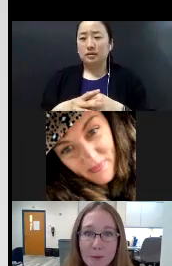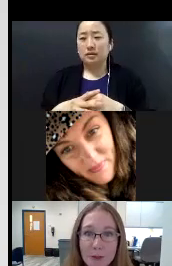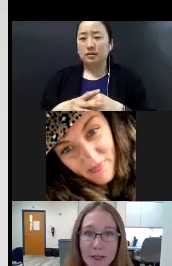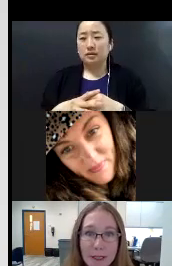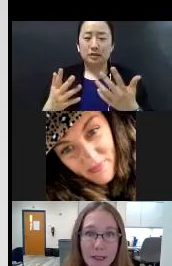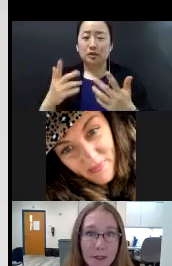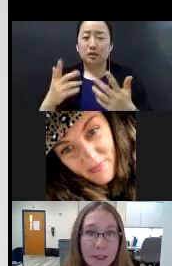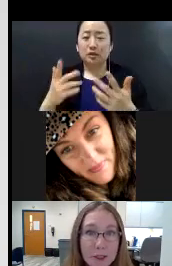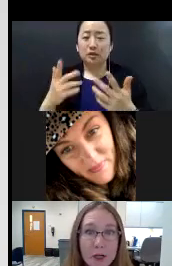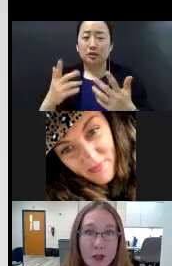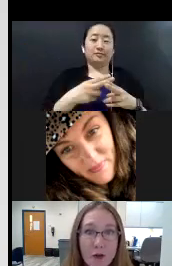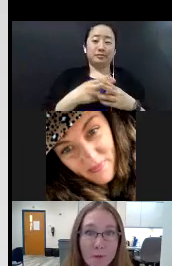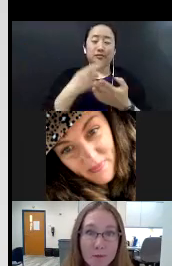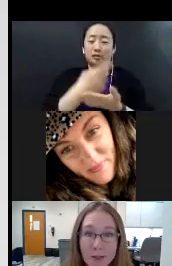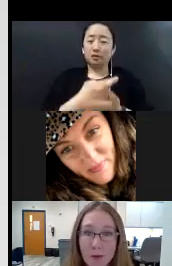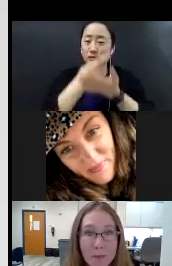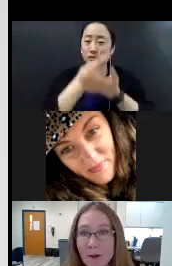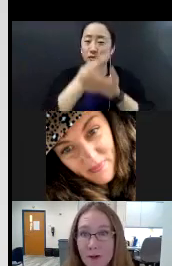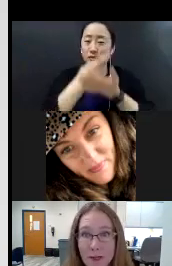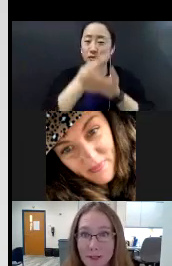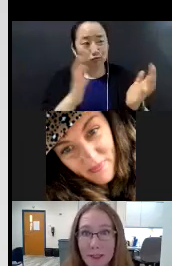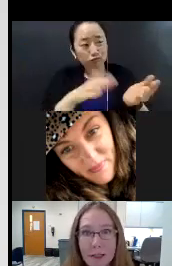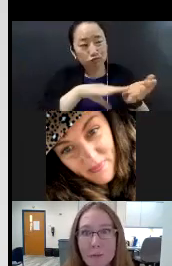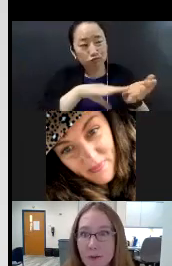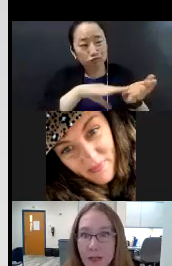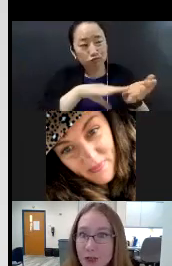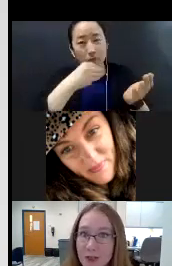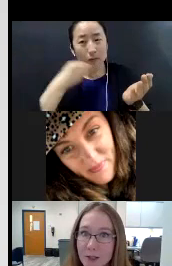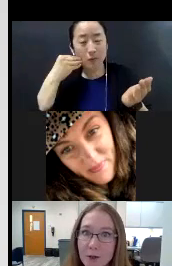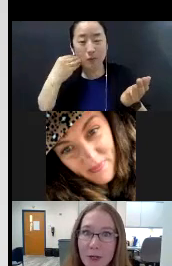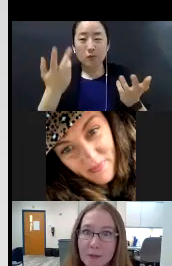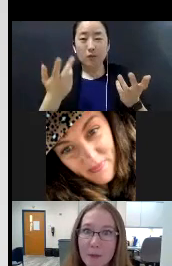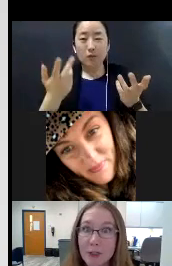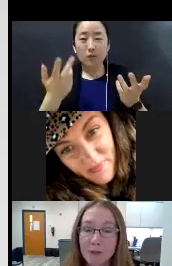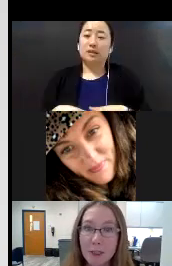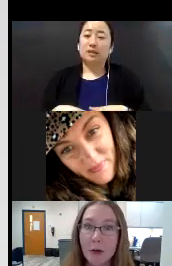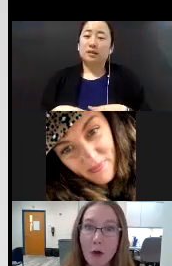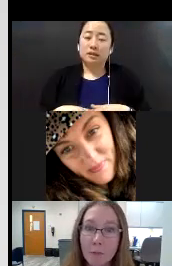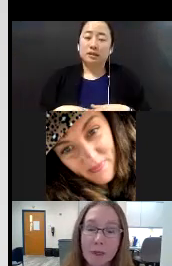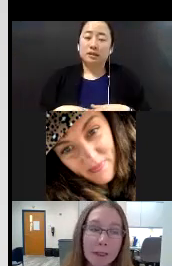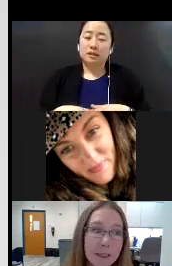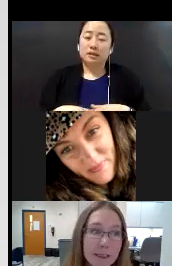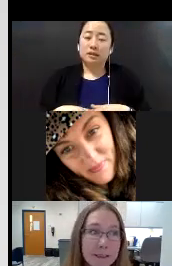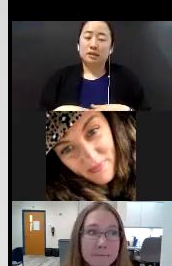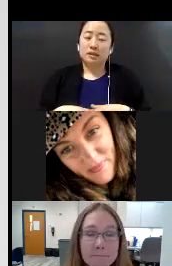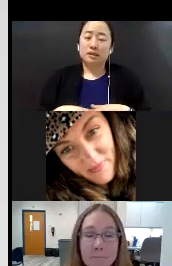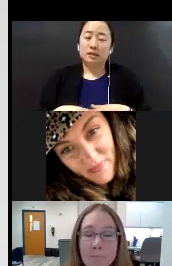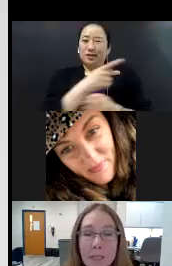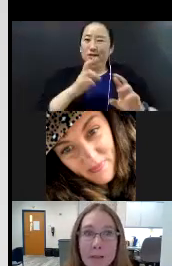ARE TRYING TO GETTING DISCHARGED HOME IT'S TRICKY.